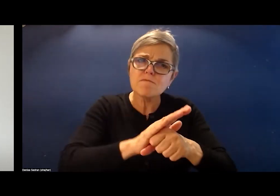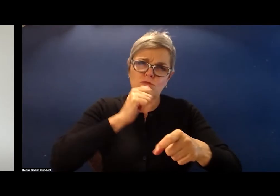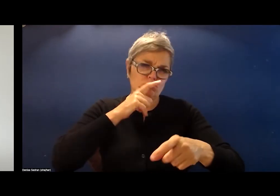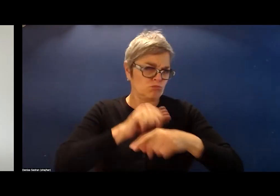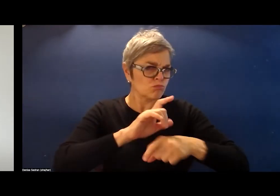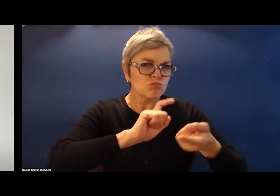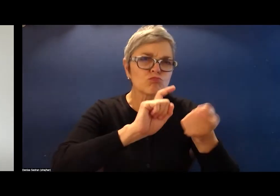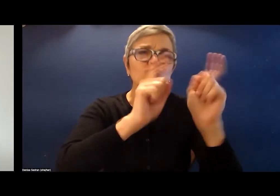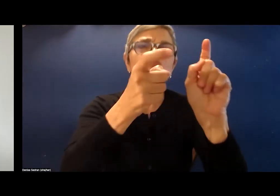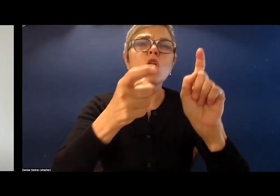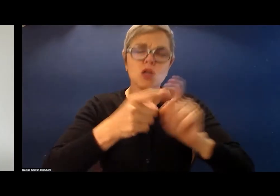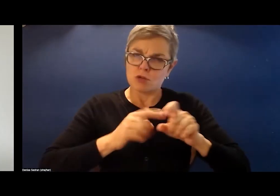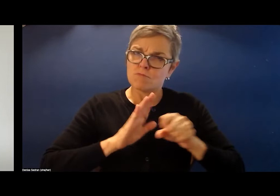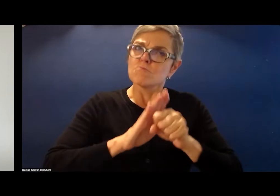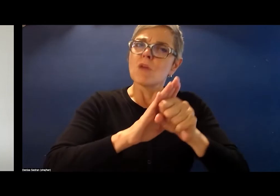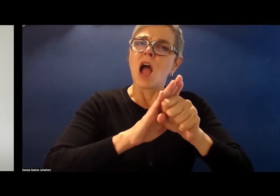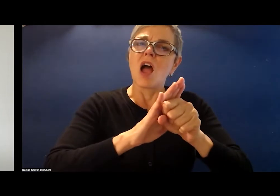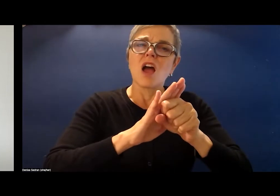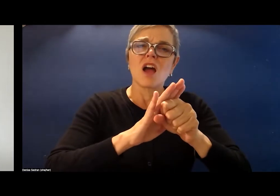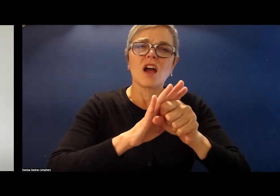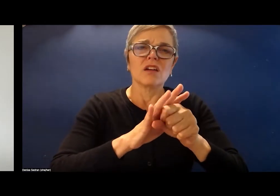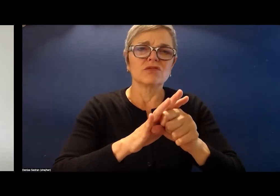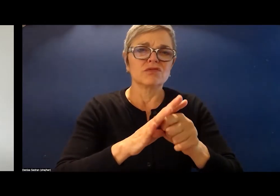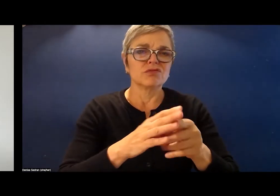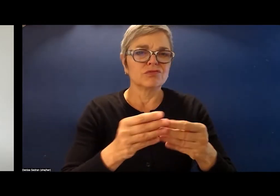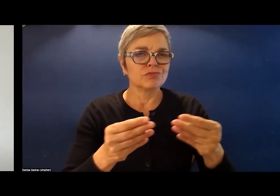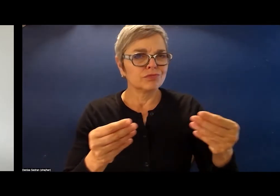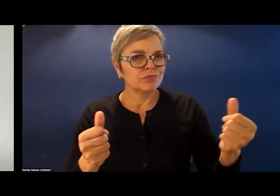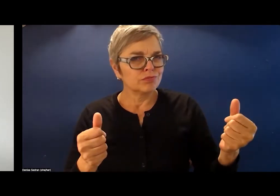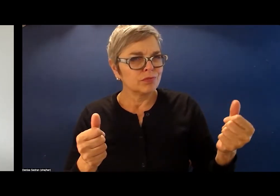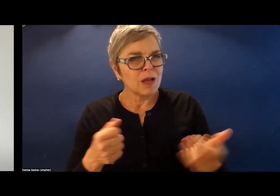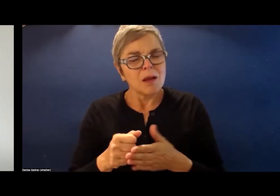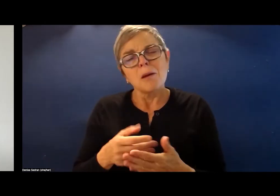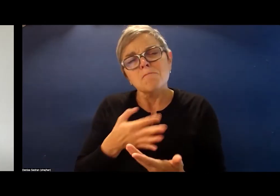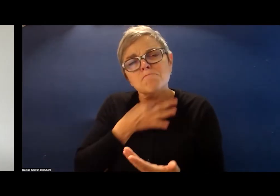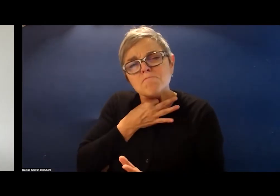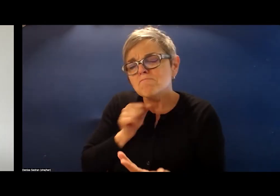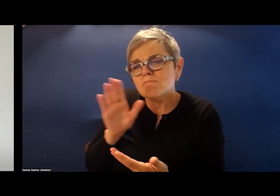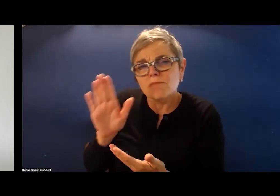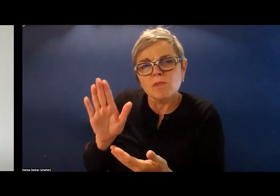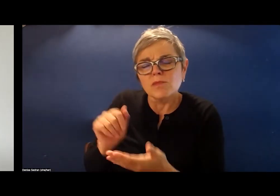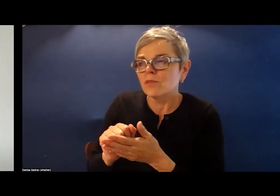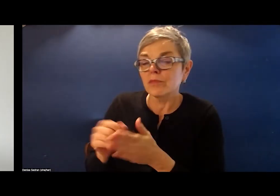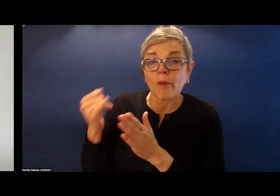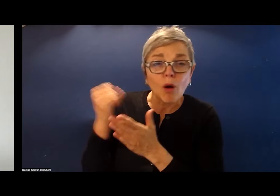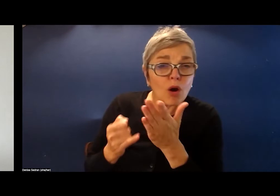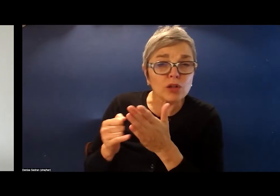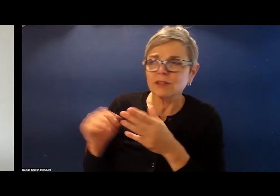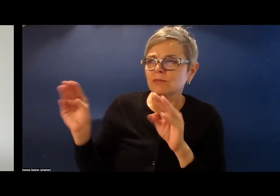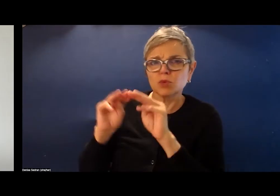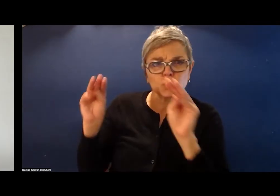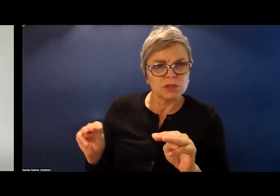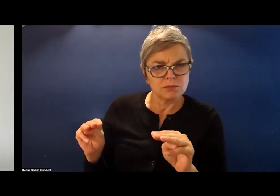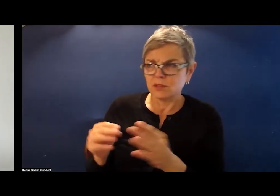And I'm curious to know in sort of arts and museum sectors, how you are thinking about those very same ideas and themes now